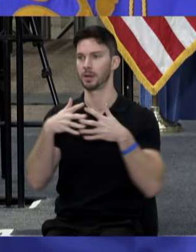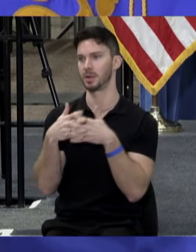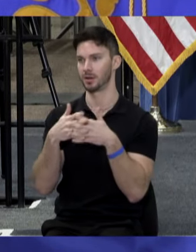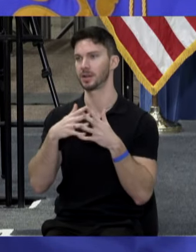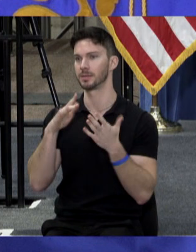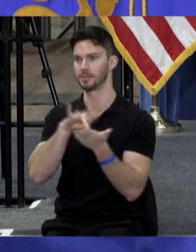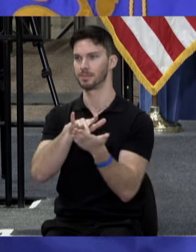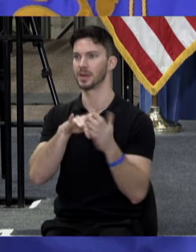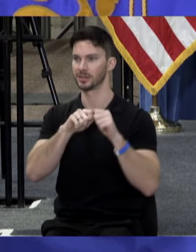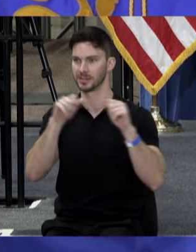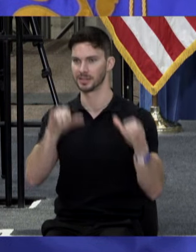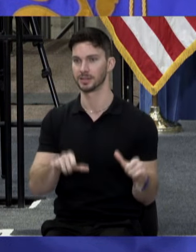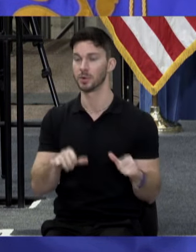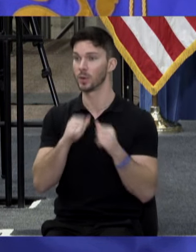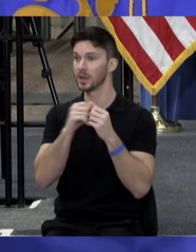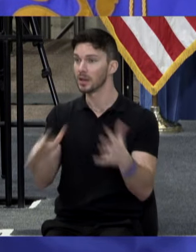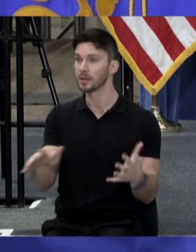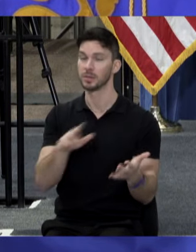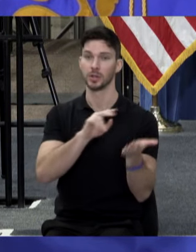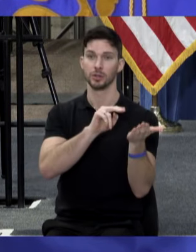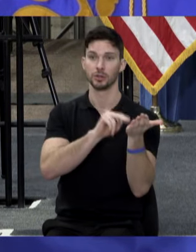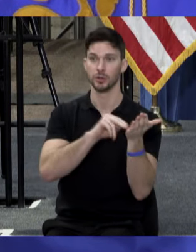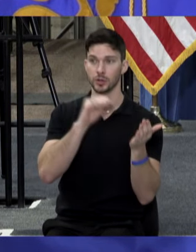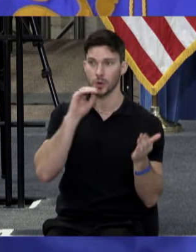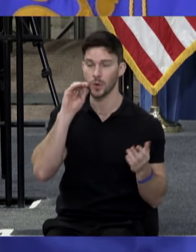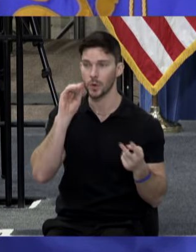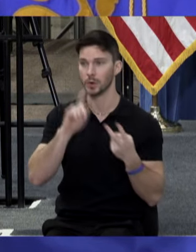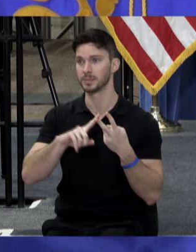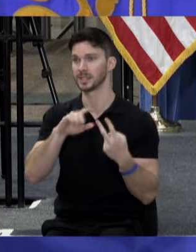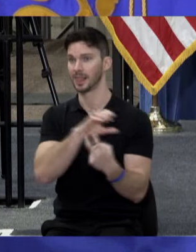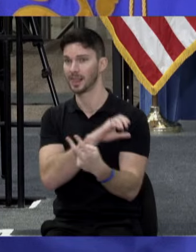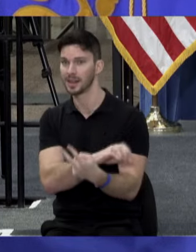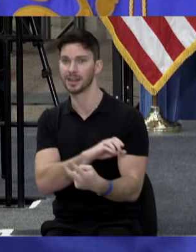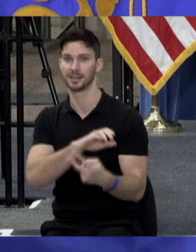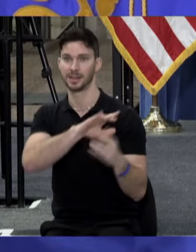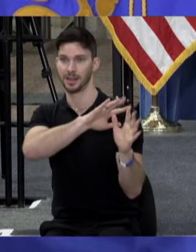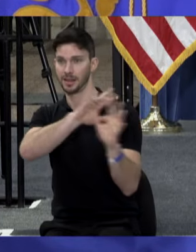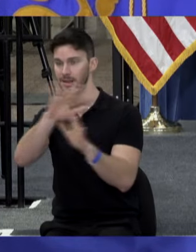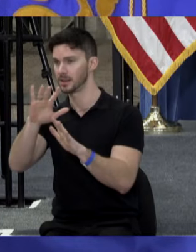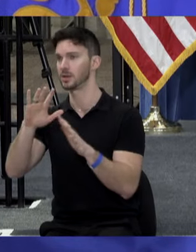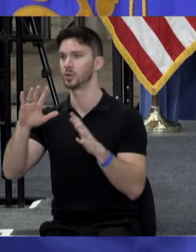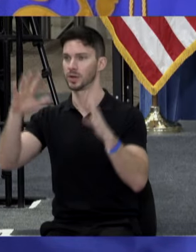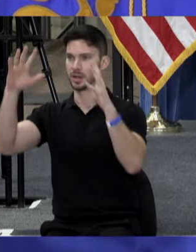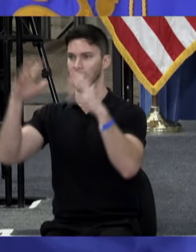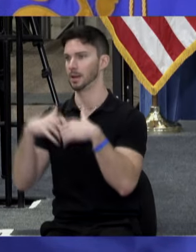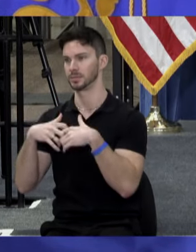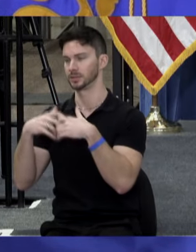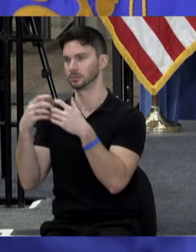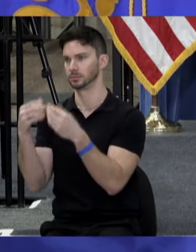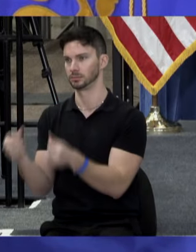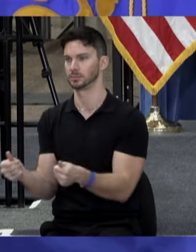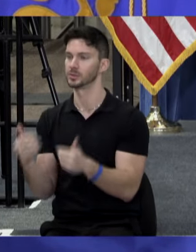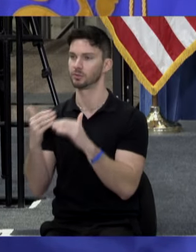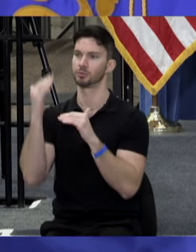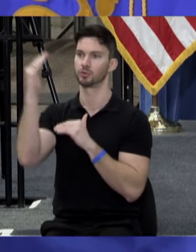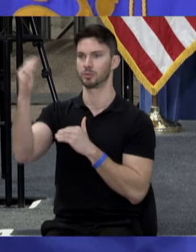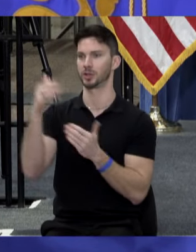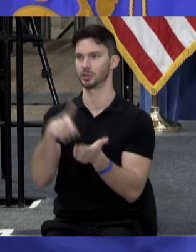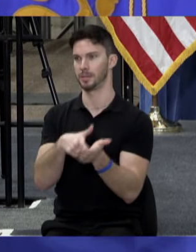our nursing homes, our clinics would collapse from excess demand. But caregivers struggle. Many